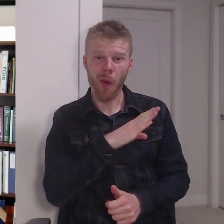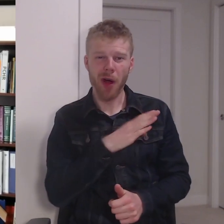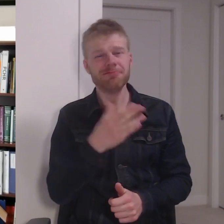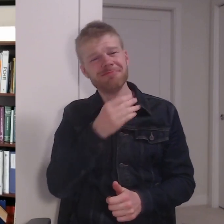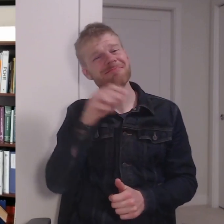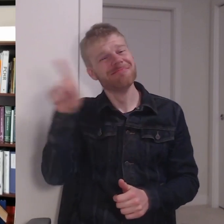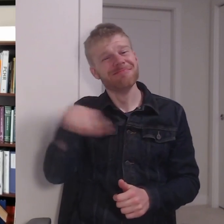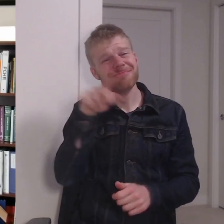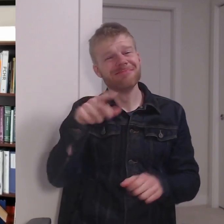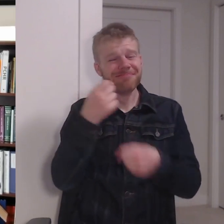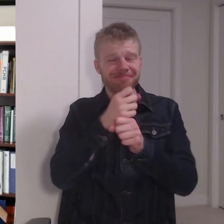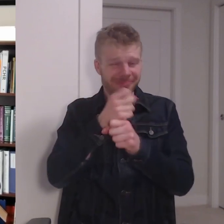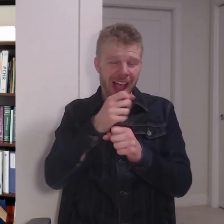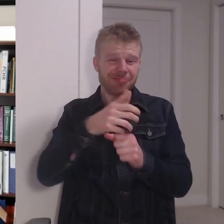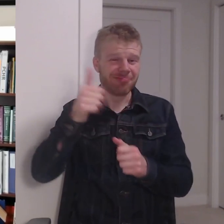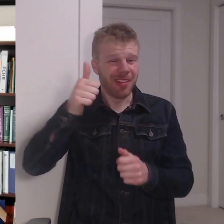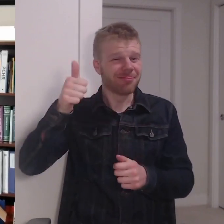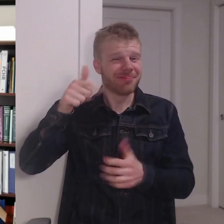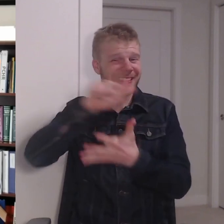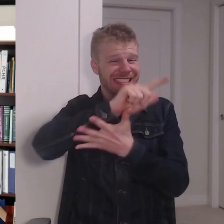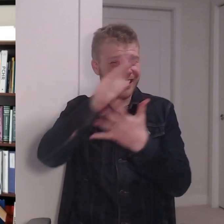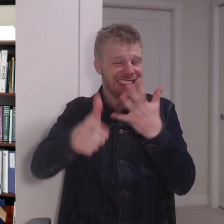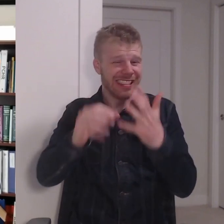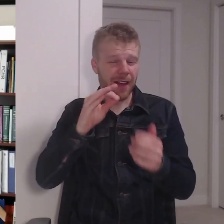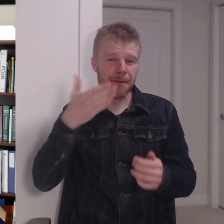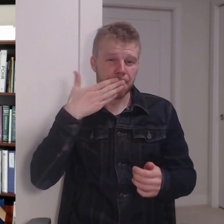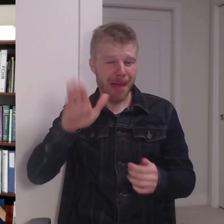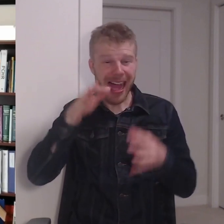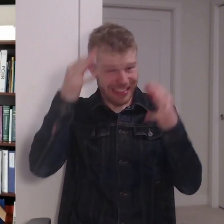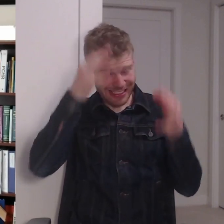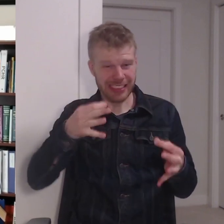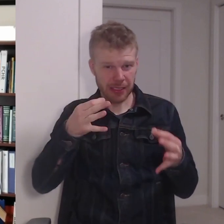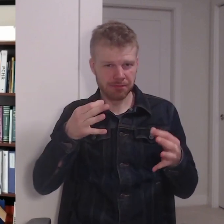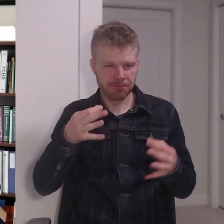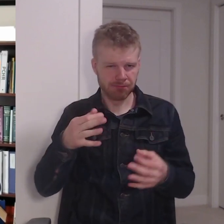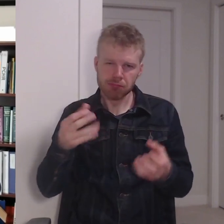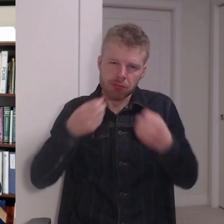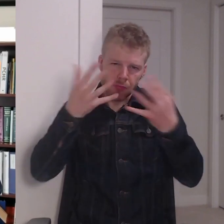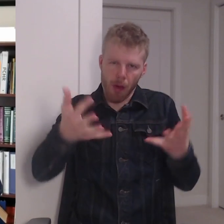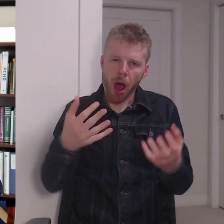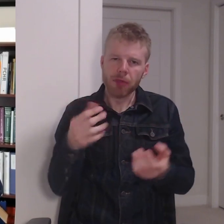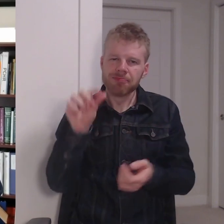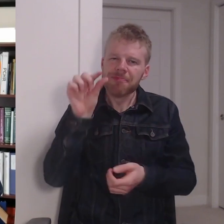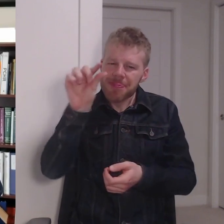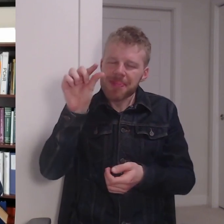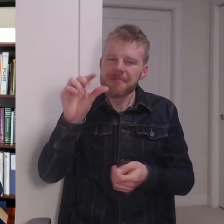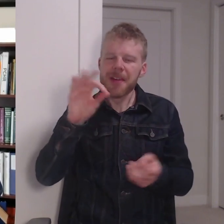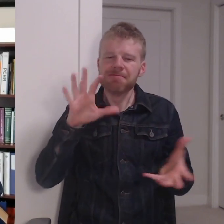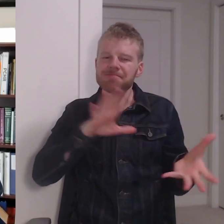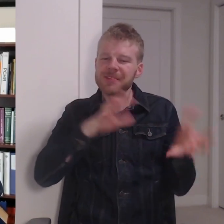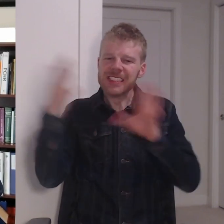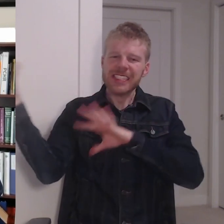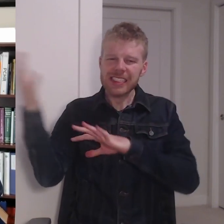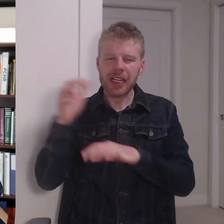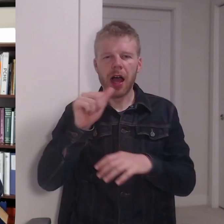board and made a series of bad decisions and there was quite a bit of turmoil at